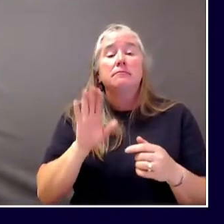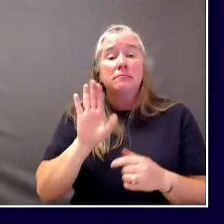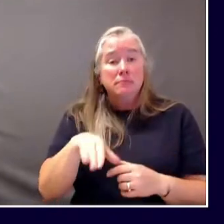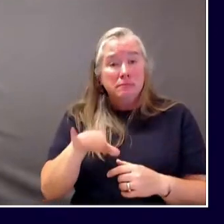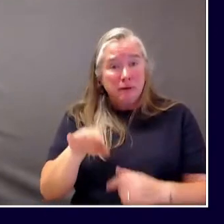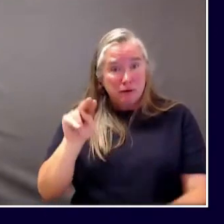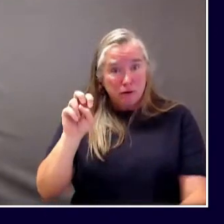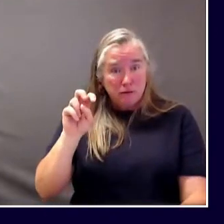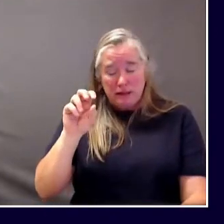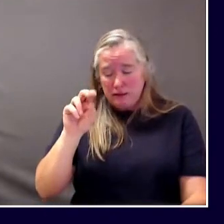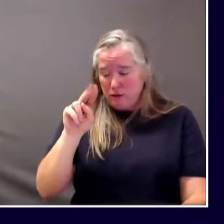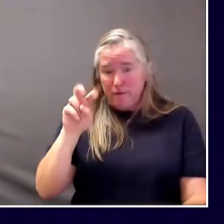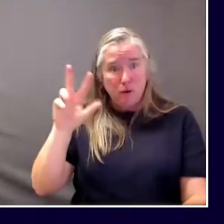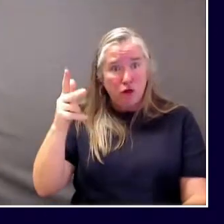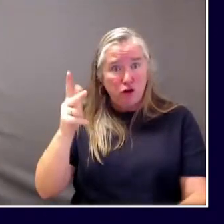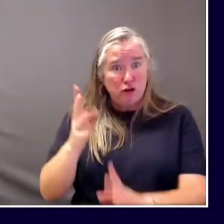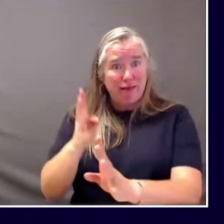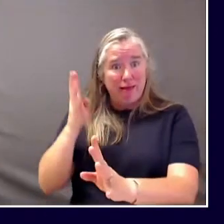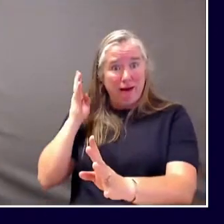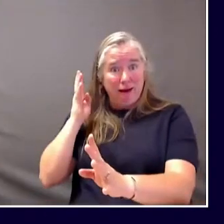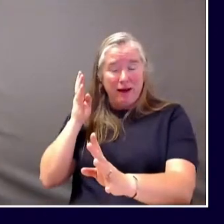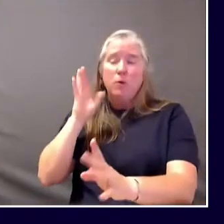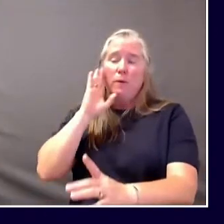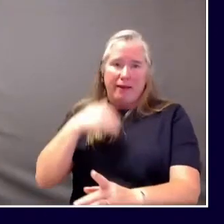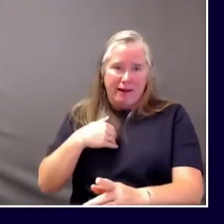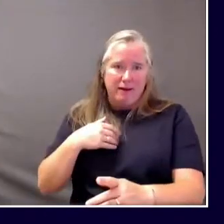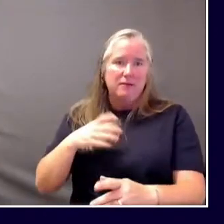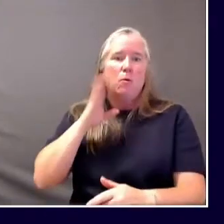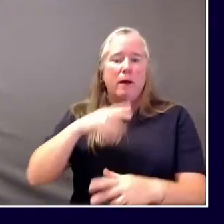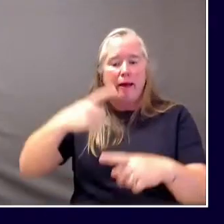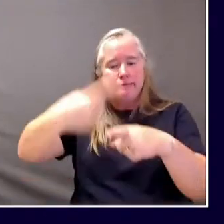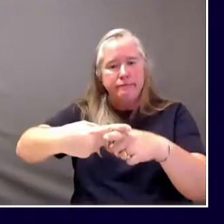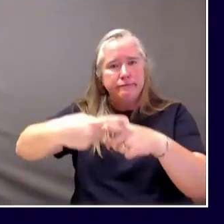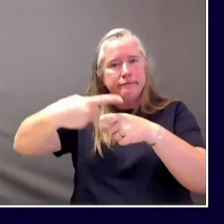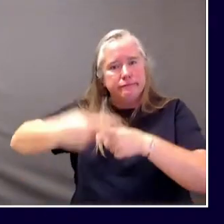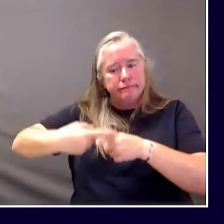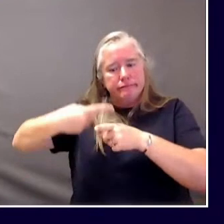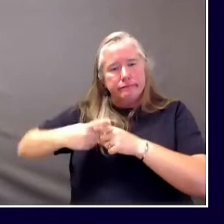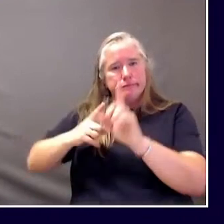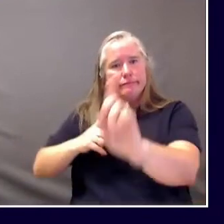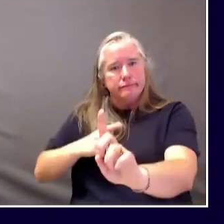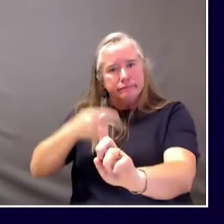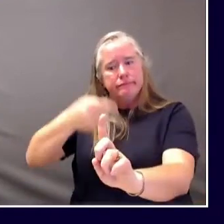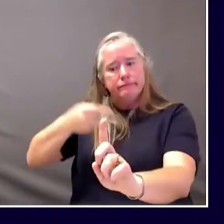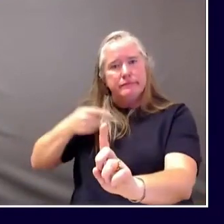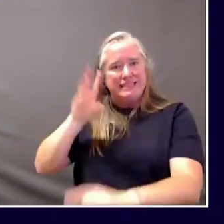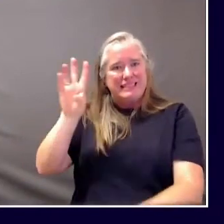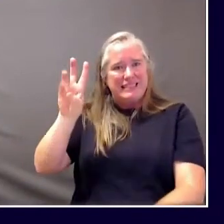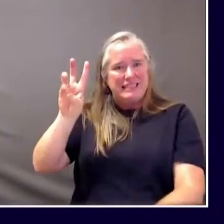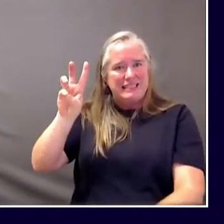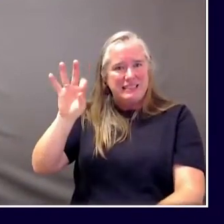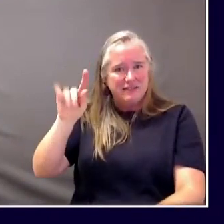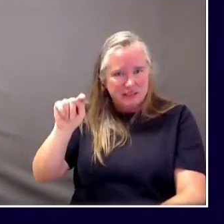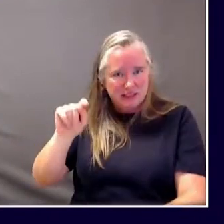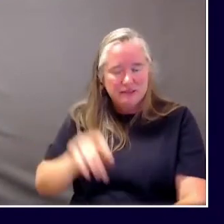be six four distances will be markings you will be asked to